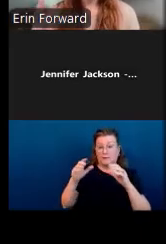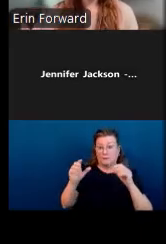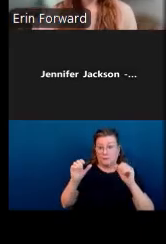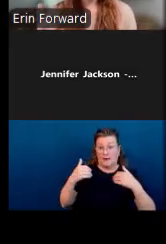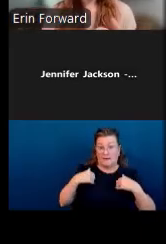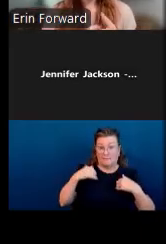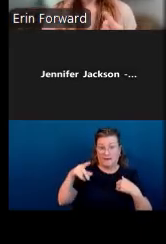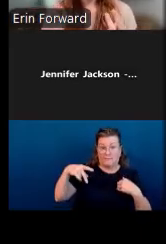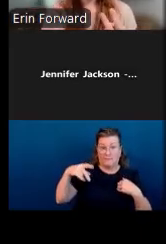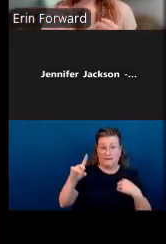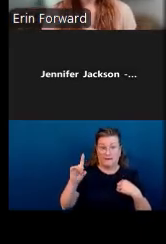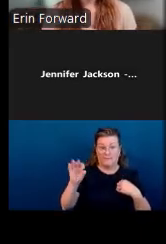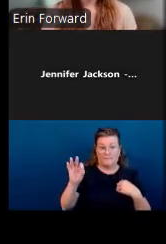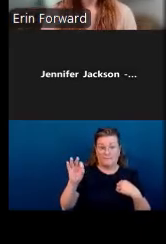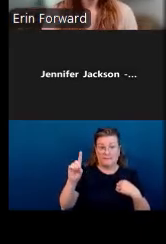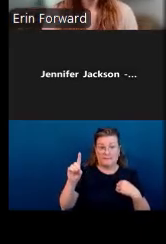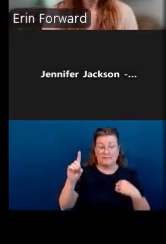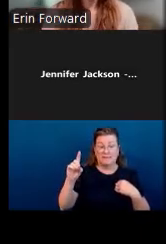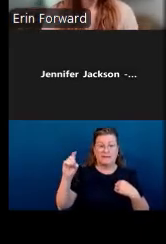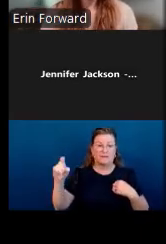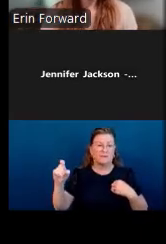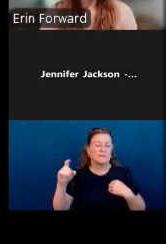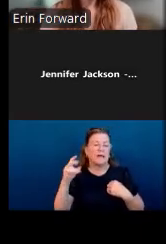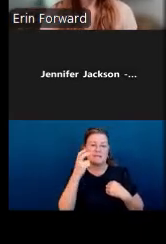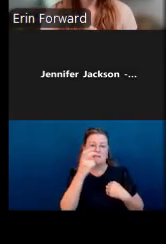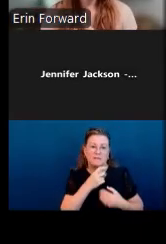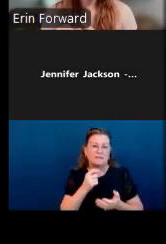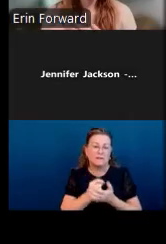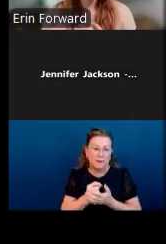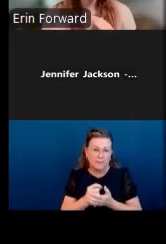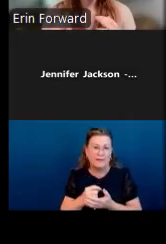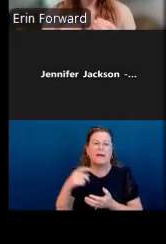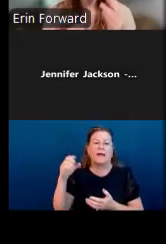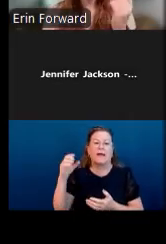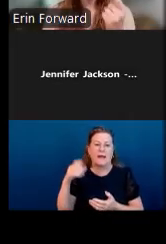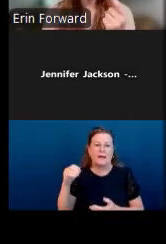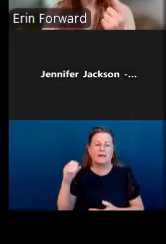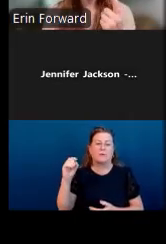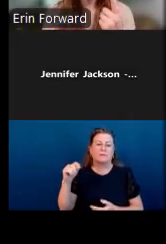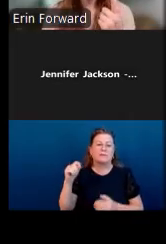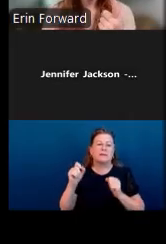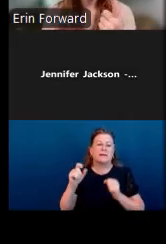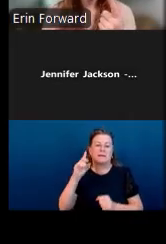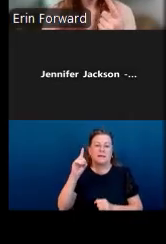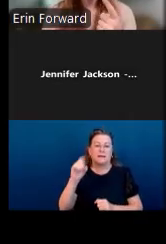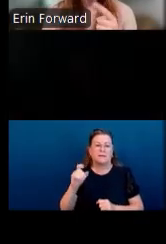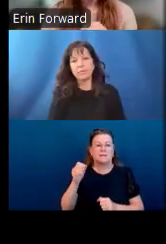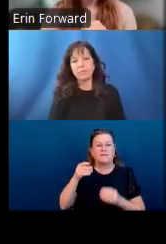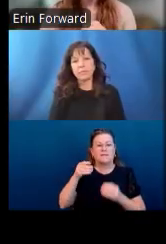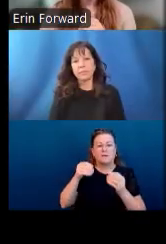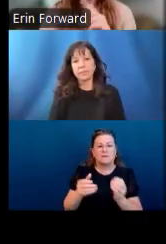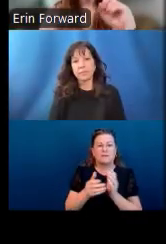and there and speech therapy and OT can diagnose a pediatric feeding disorder if there's a feeding skill component. So. So